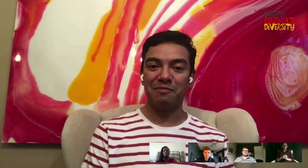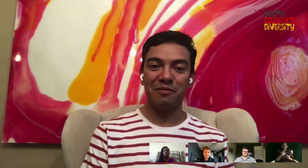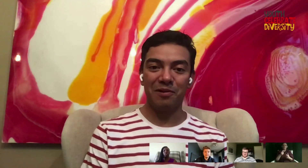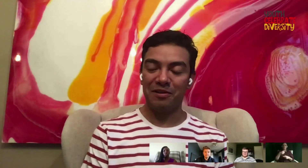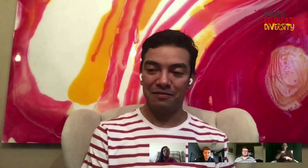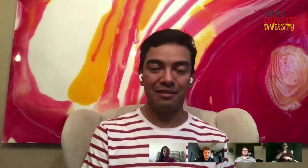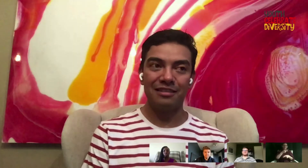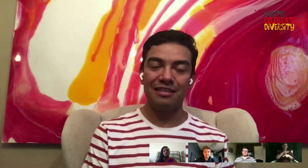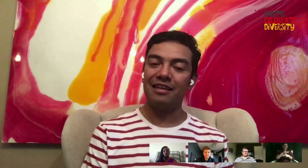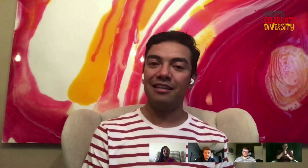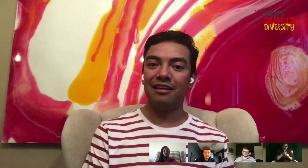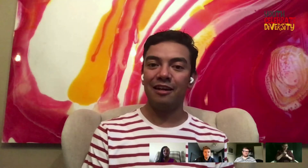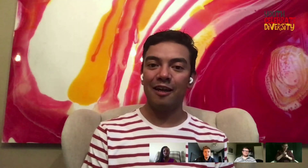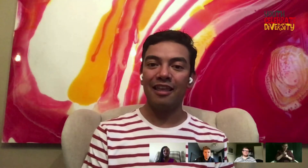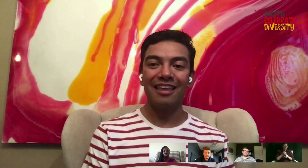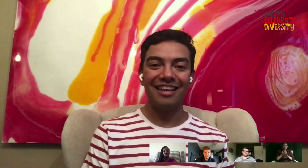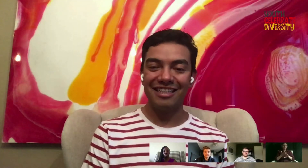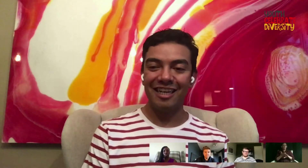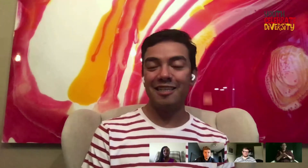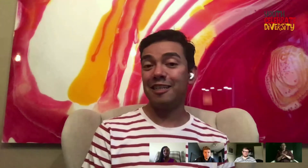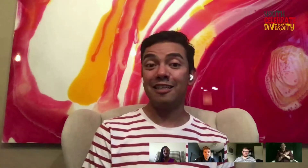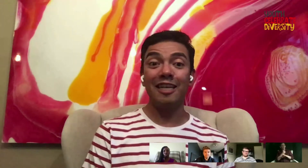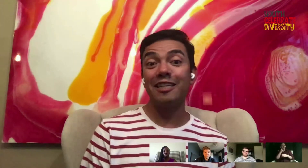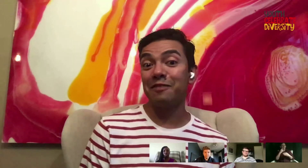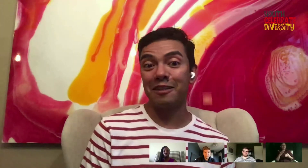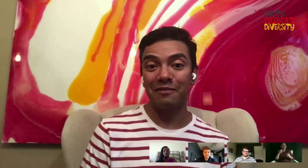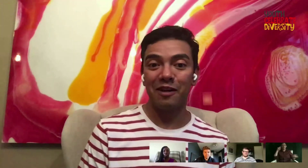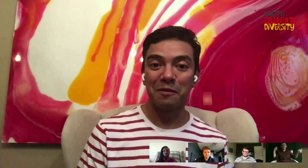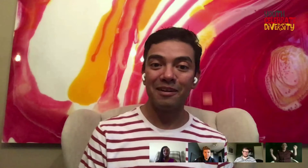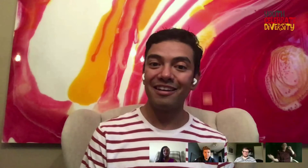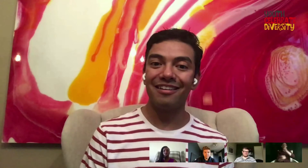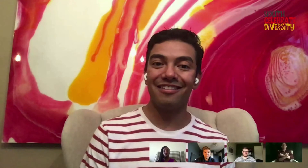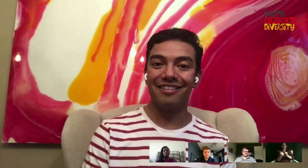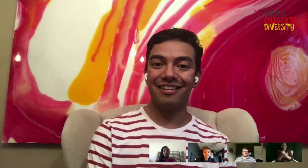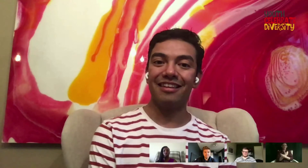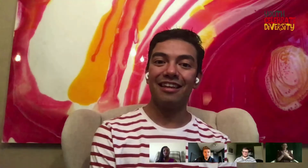you decide that you're gonna change change everything for everybody else and yourself